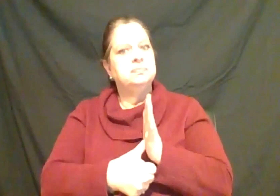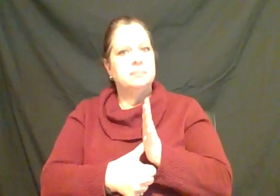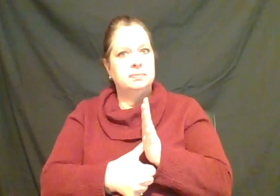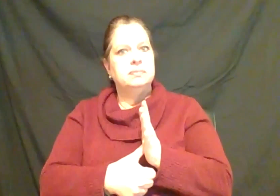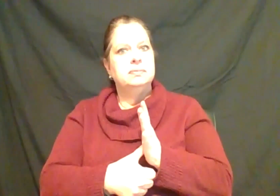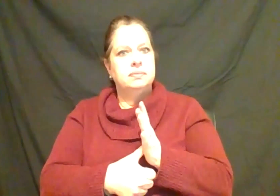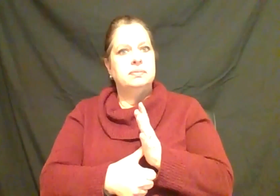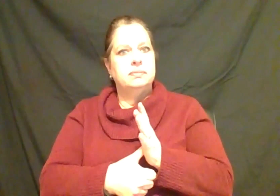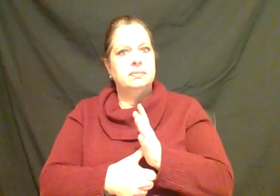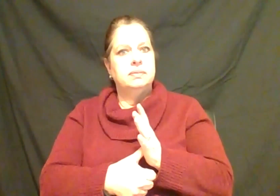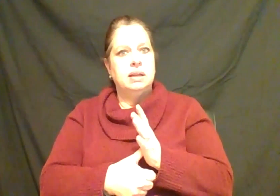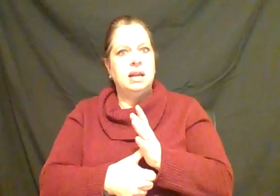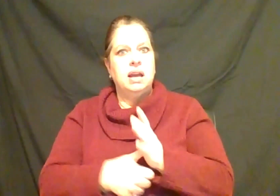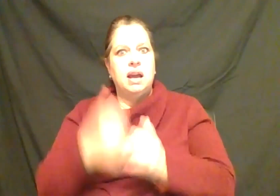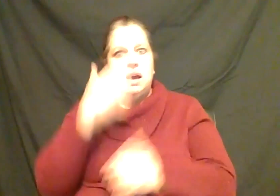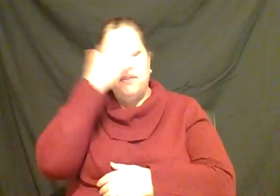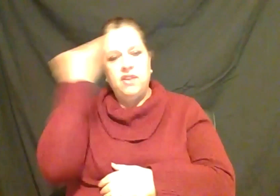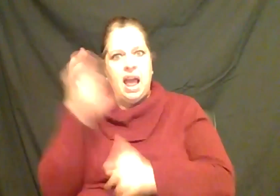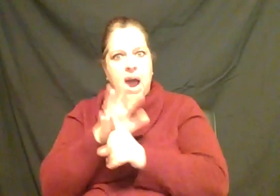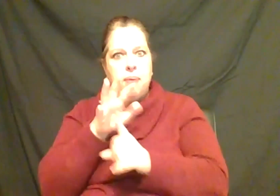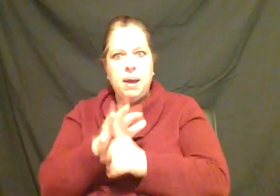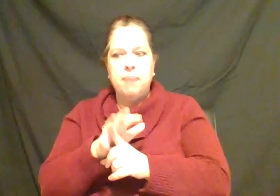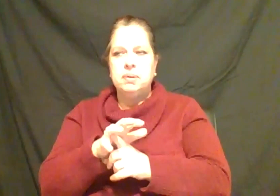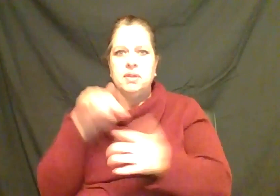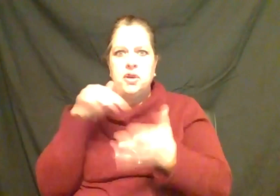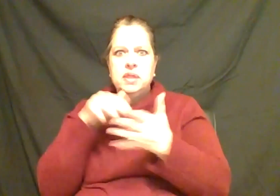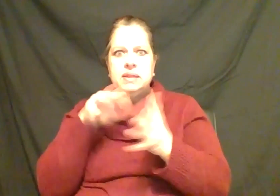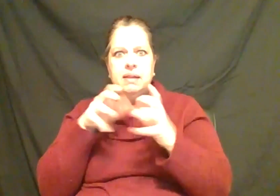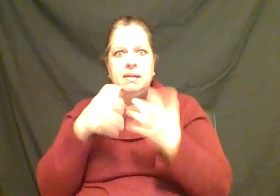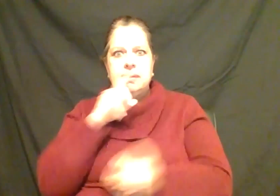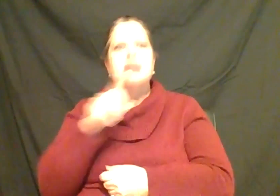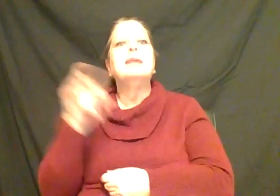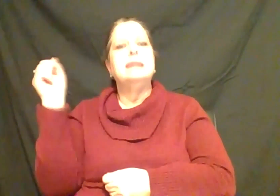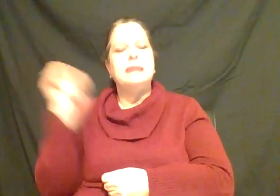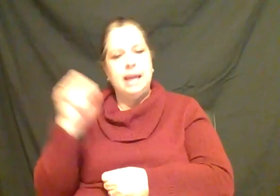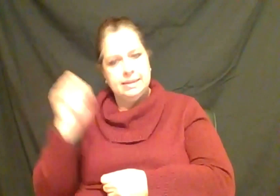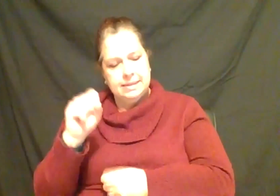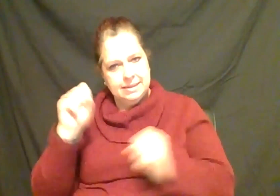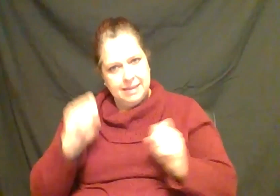realize how popular study blocks are but yes they will be that will opportunity them for to select